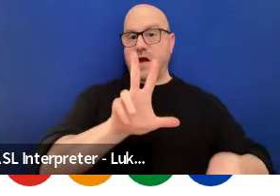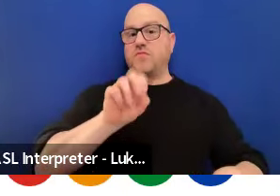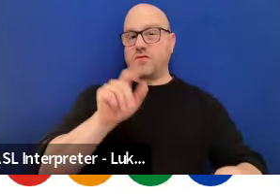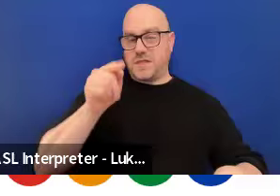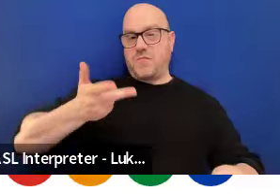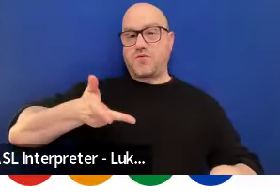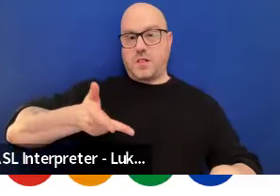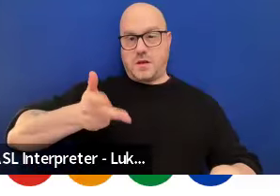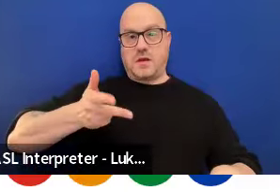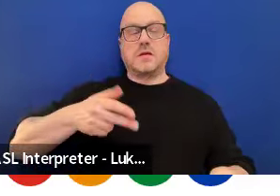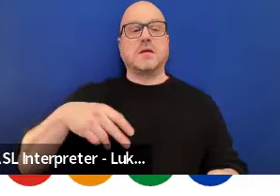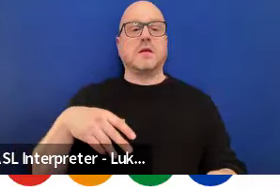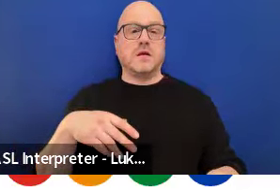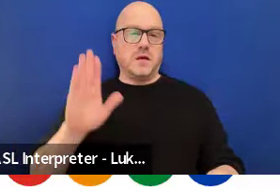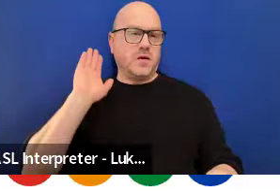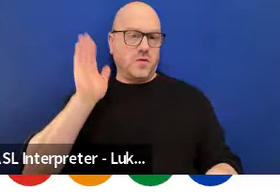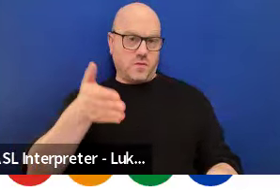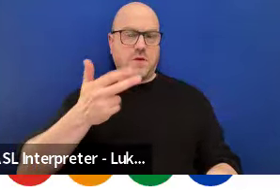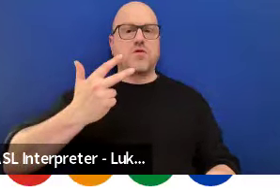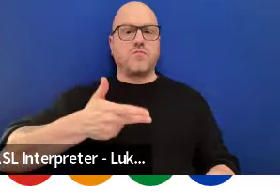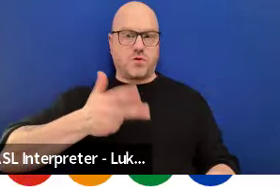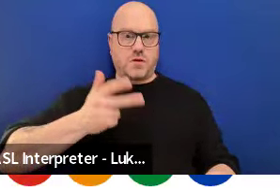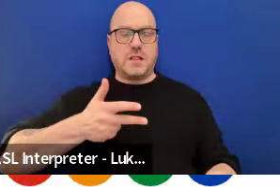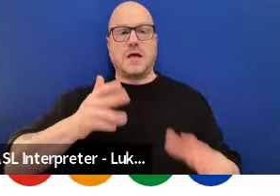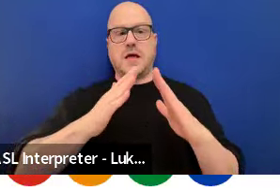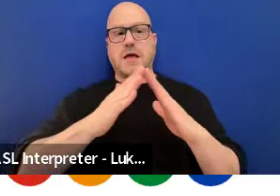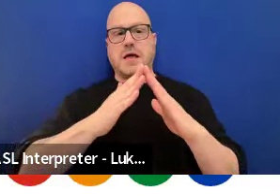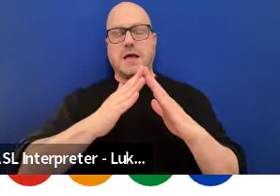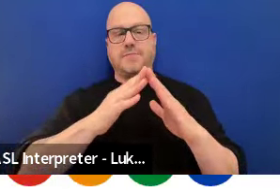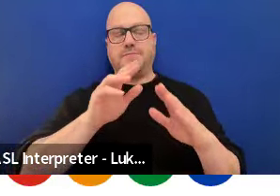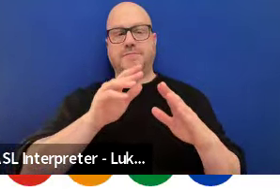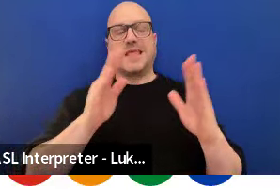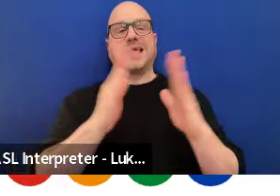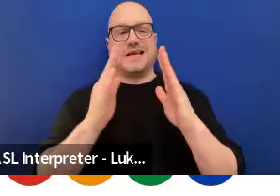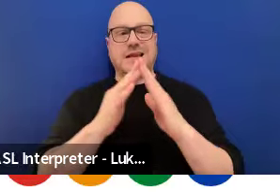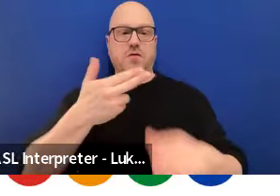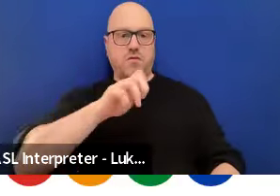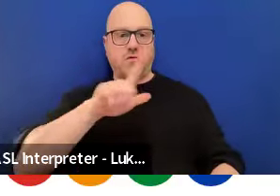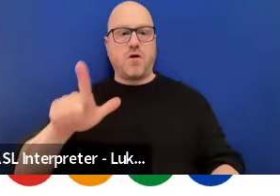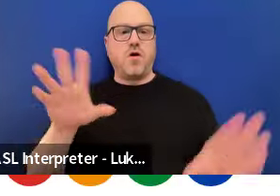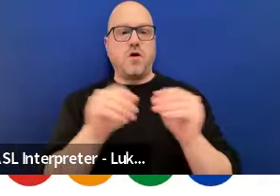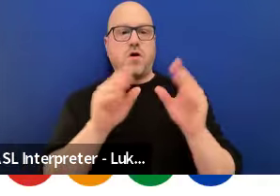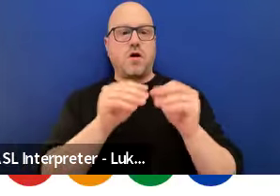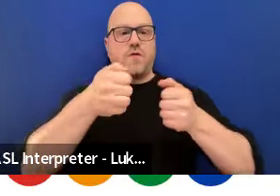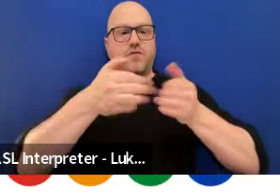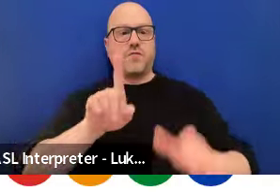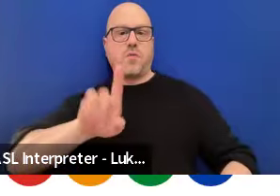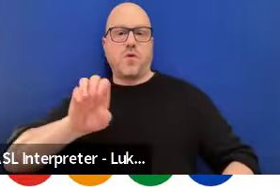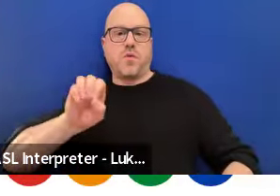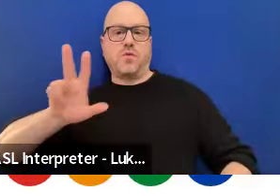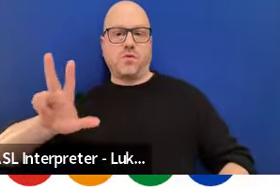IN-PERSON OPEN HOUSE THIS COMING MONDAY, STARTING AT 5:30 IN BROOKLINE. THIS IS GOING TO BE IN BROOKLINE'S TOWN HALL IN